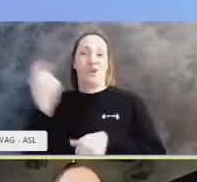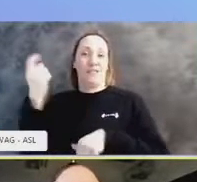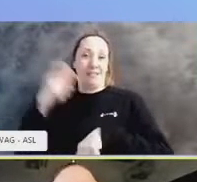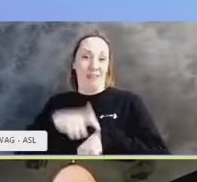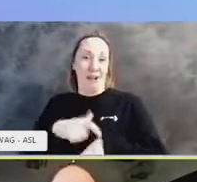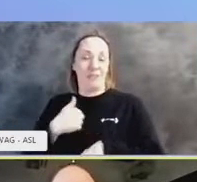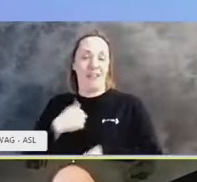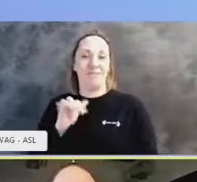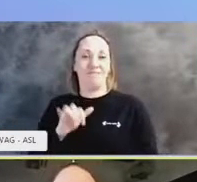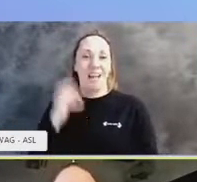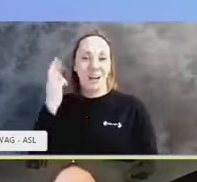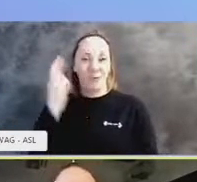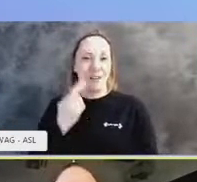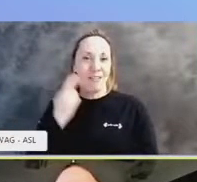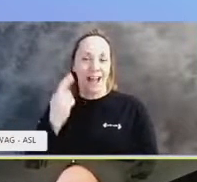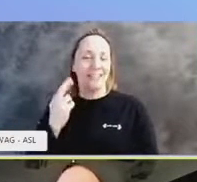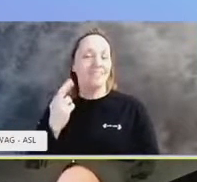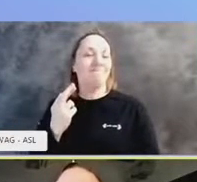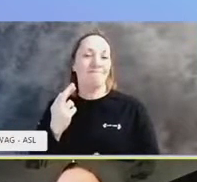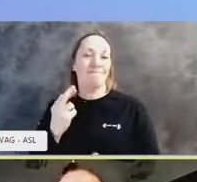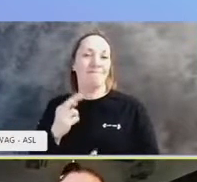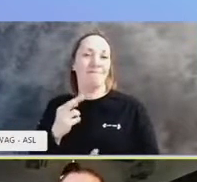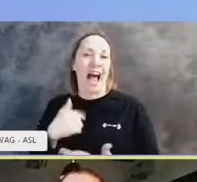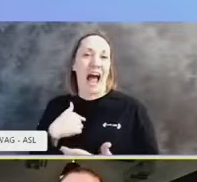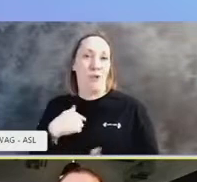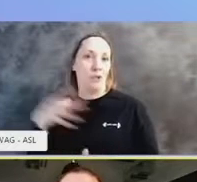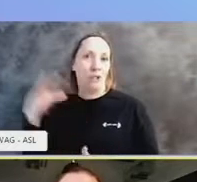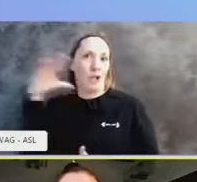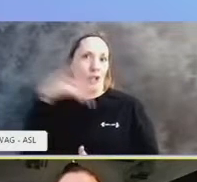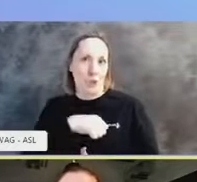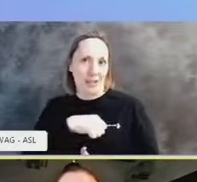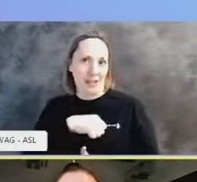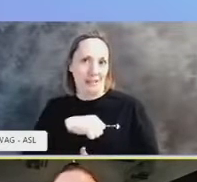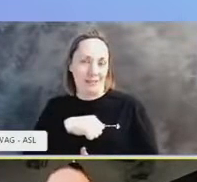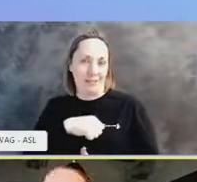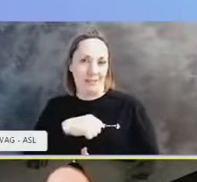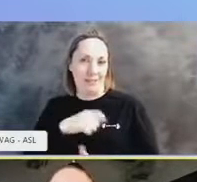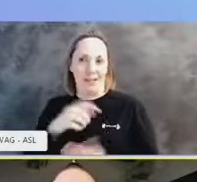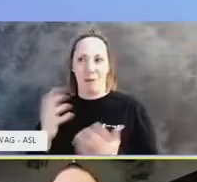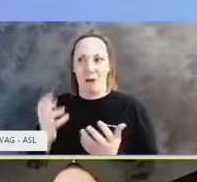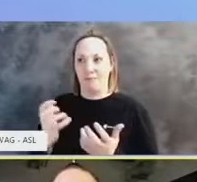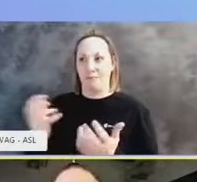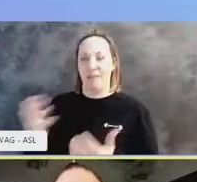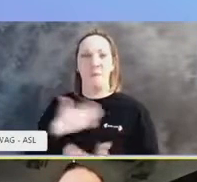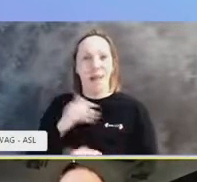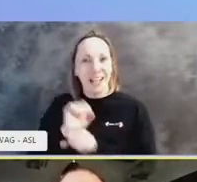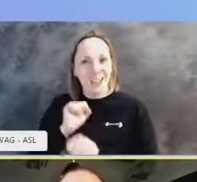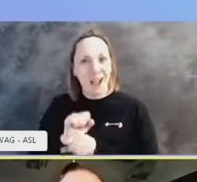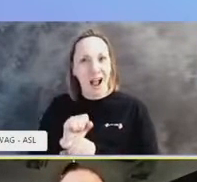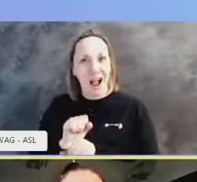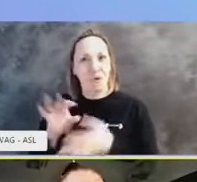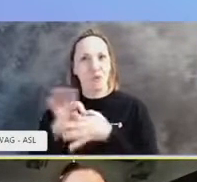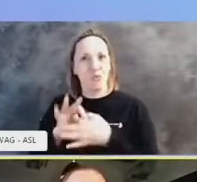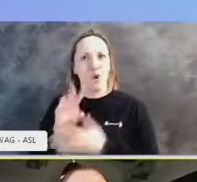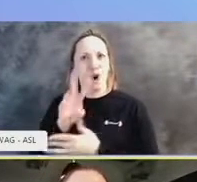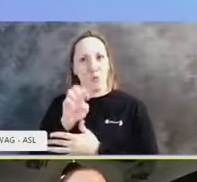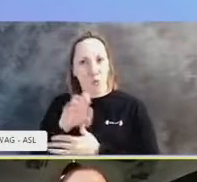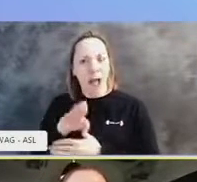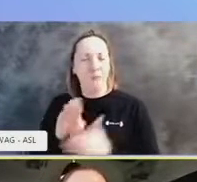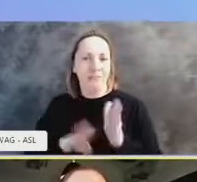this day still resonates, because it's one of the first times that I realized that I was making